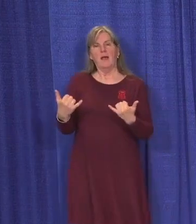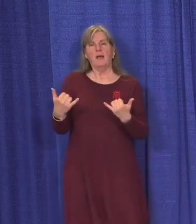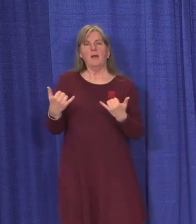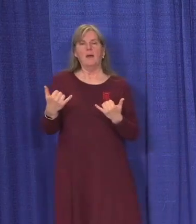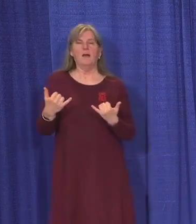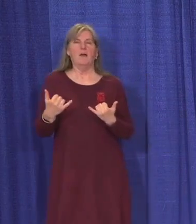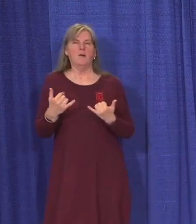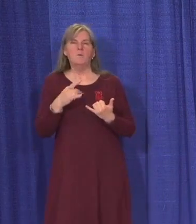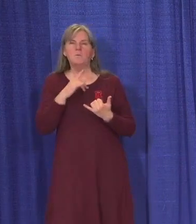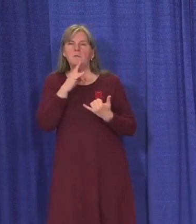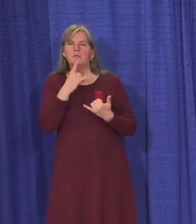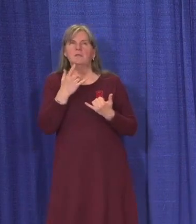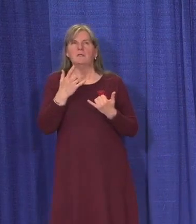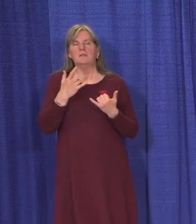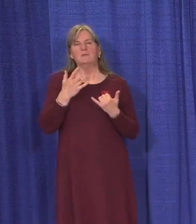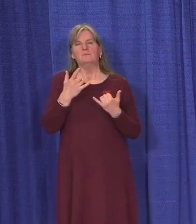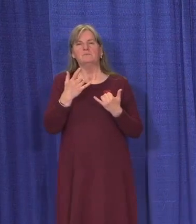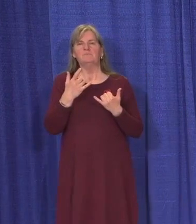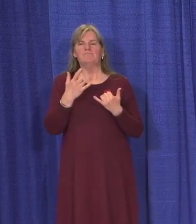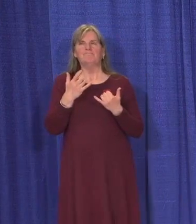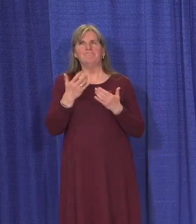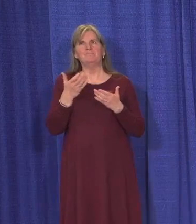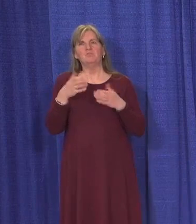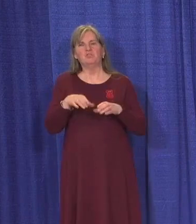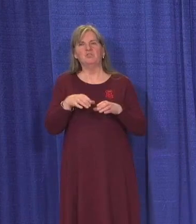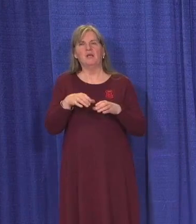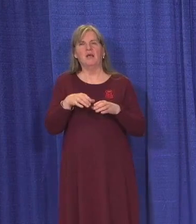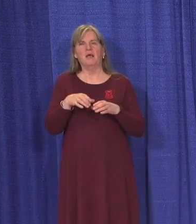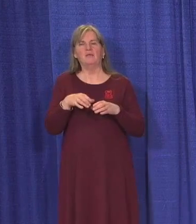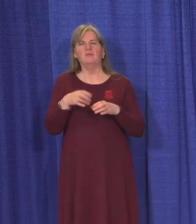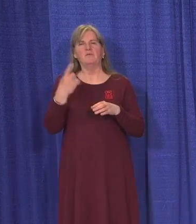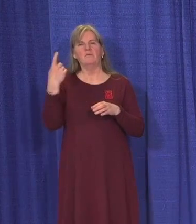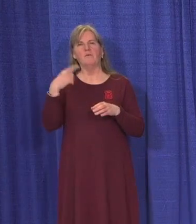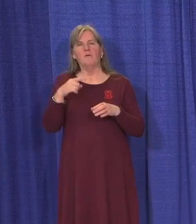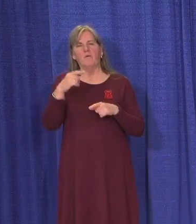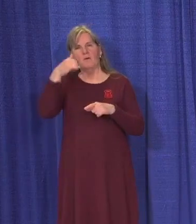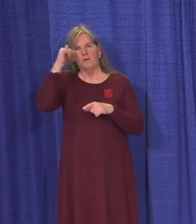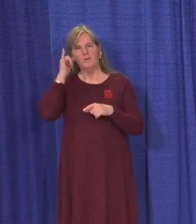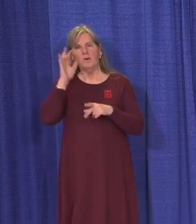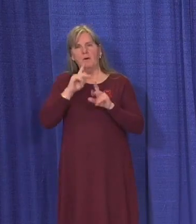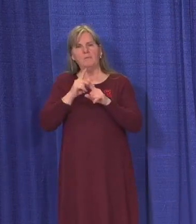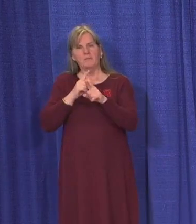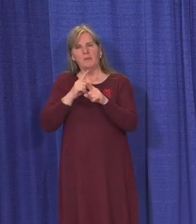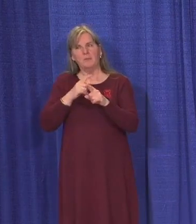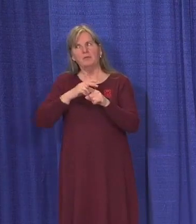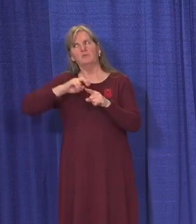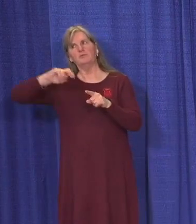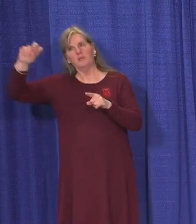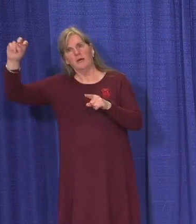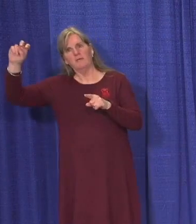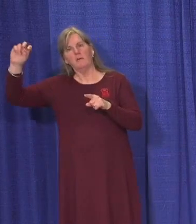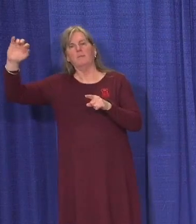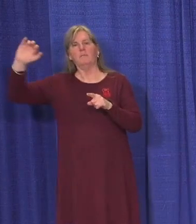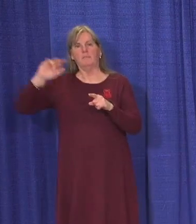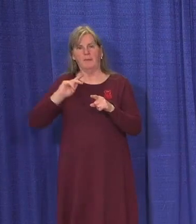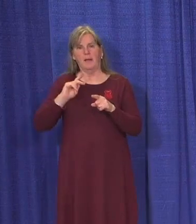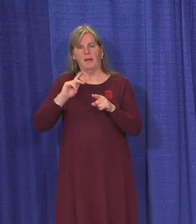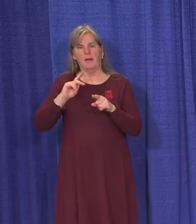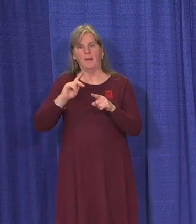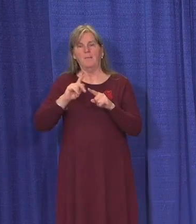weeks to come, Canadians will have had their second dose and be considered fully vaccinated.